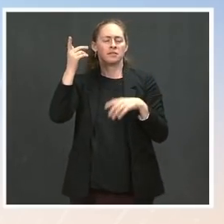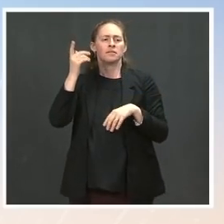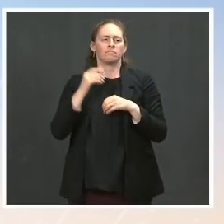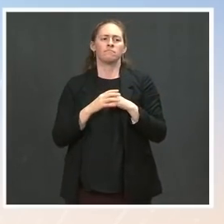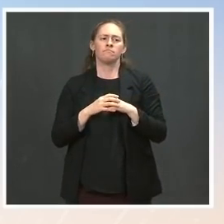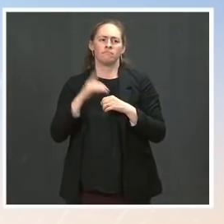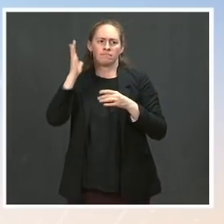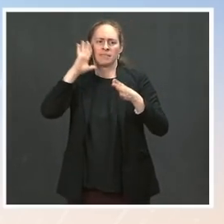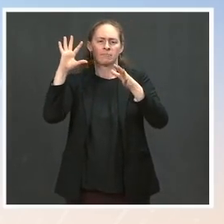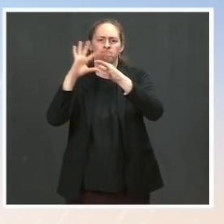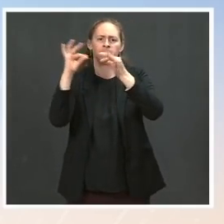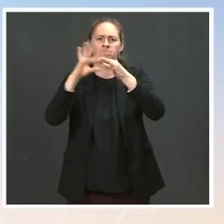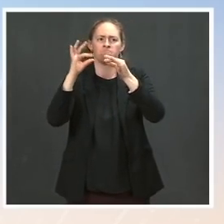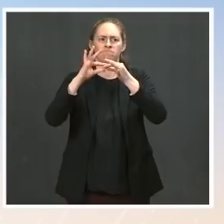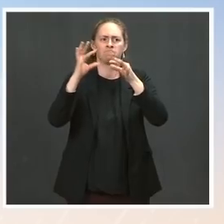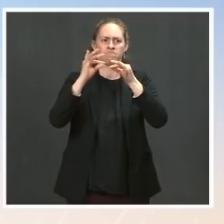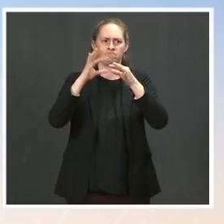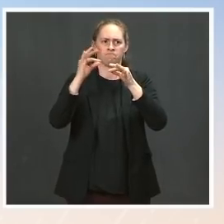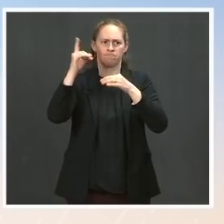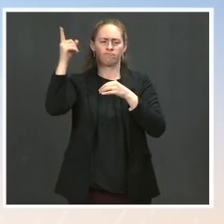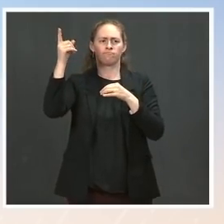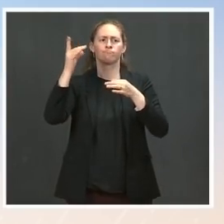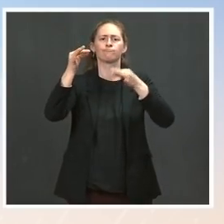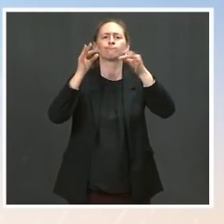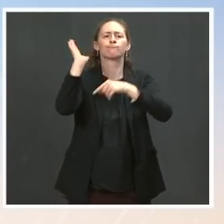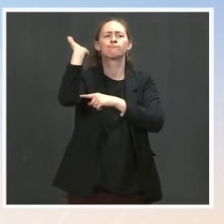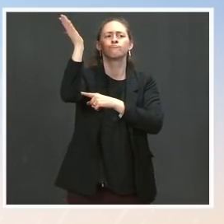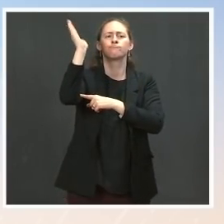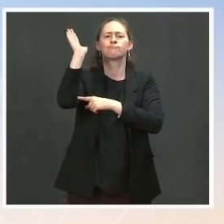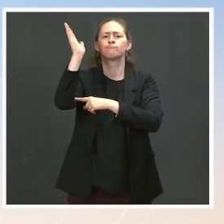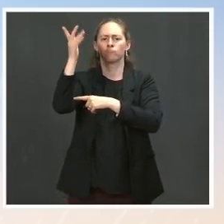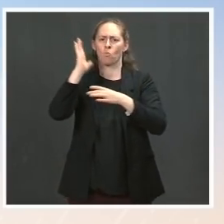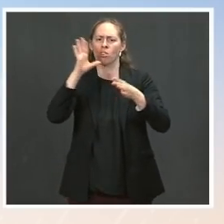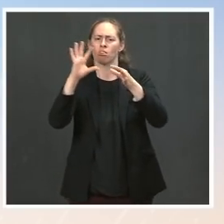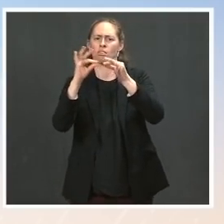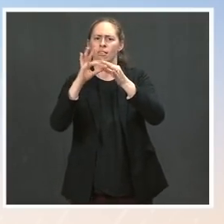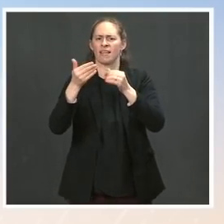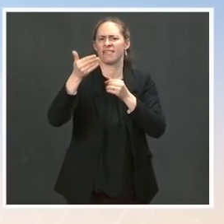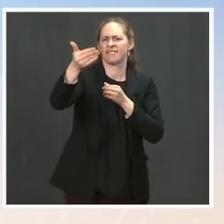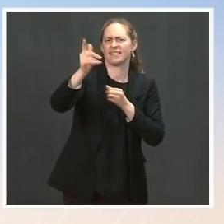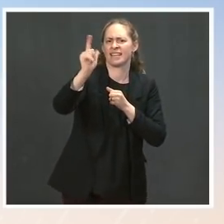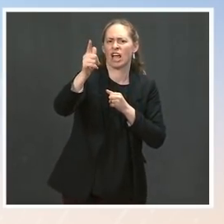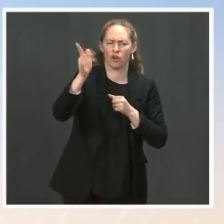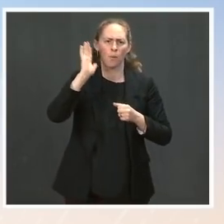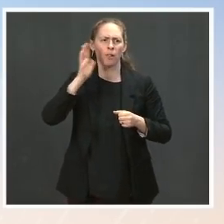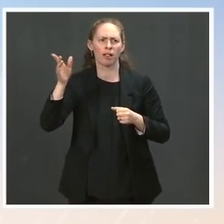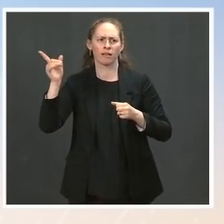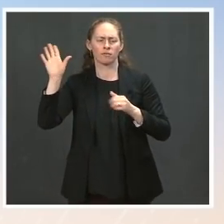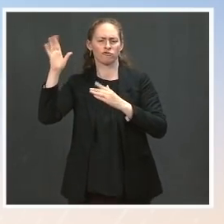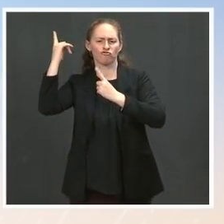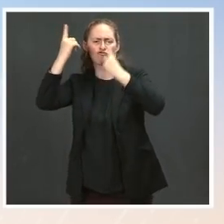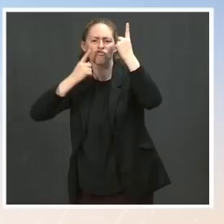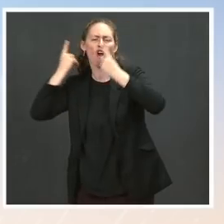that will be starting shortly. Hence, we'll be moving through our questions here about his own thoughts. We are also in touch with the governor,